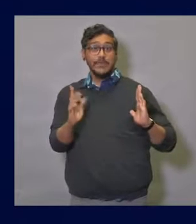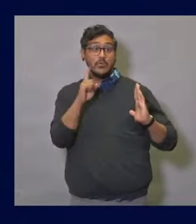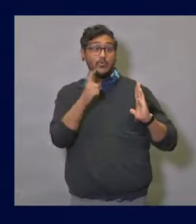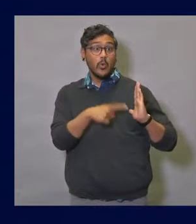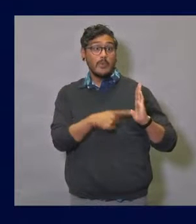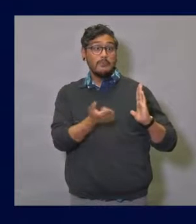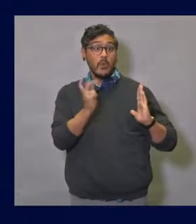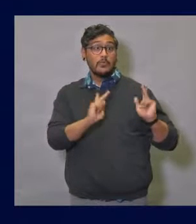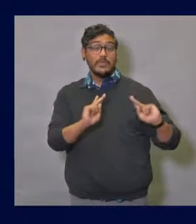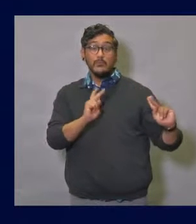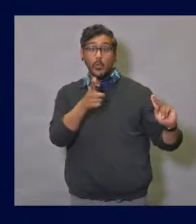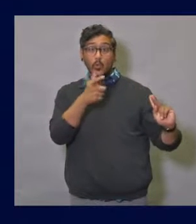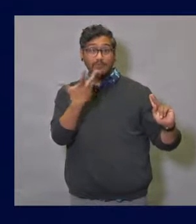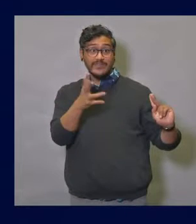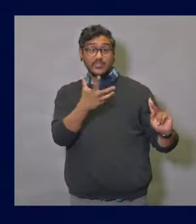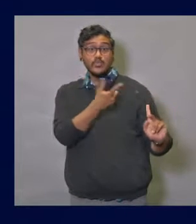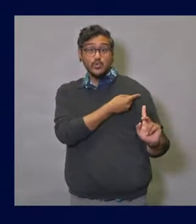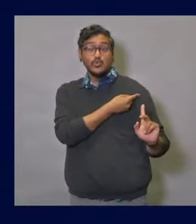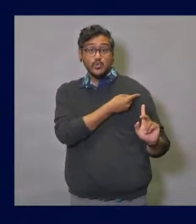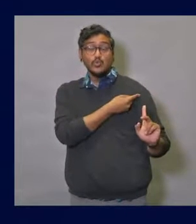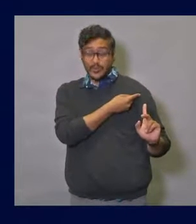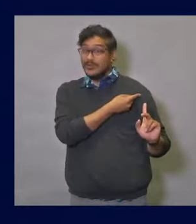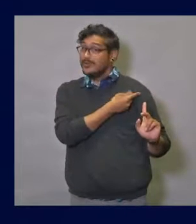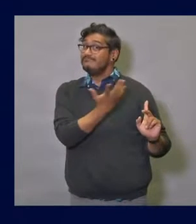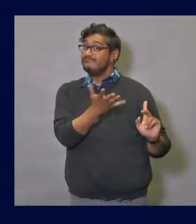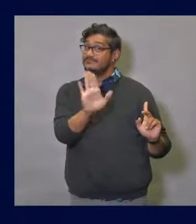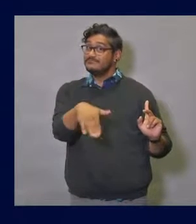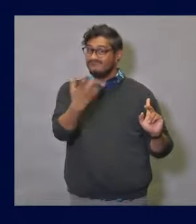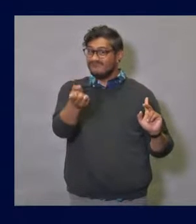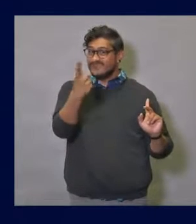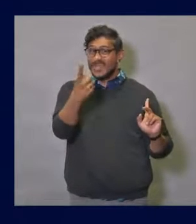CONDADO DEDE L á ÁELELES1111